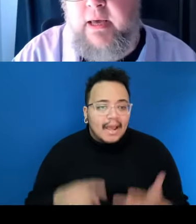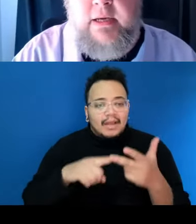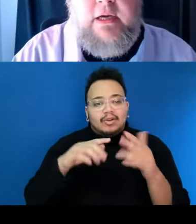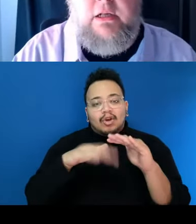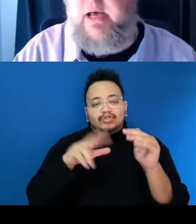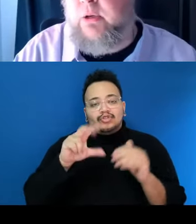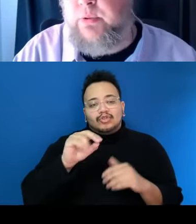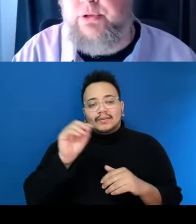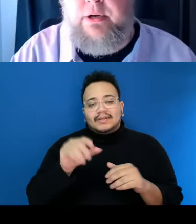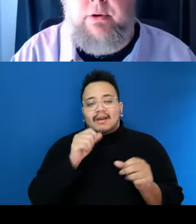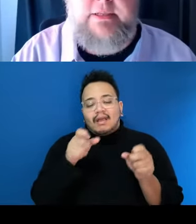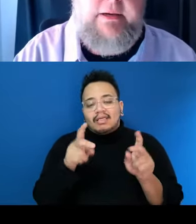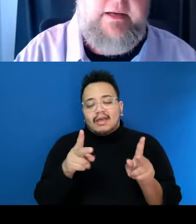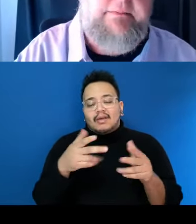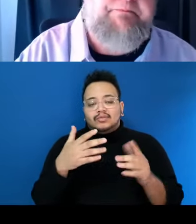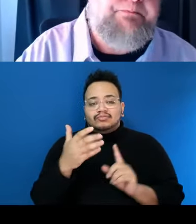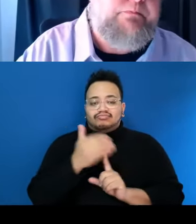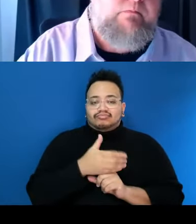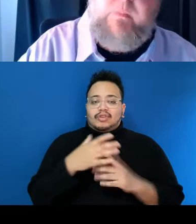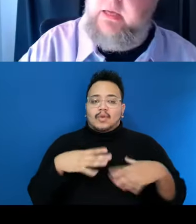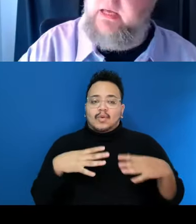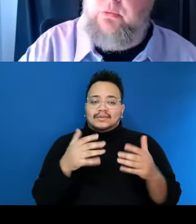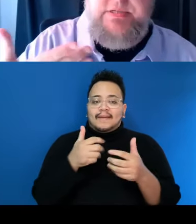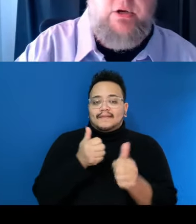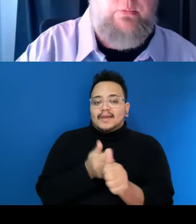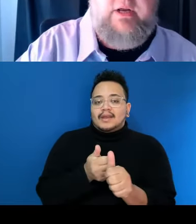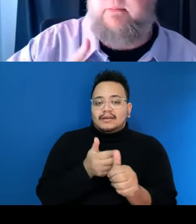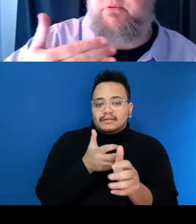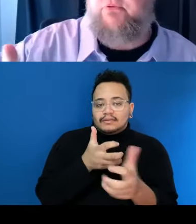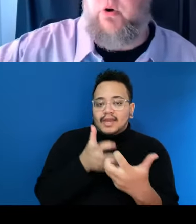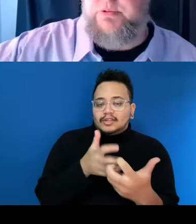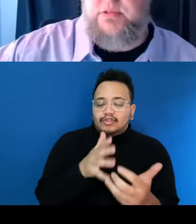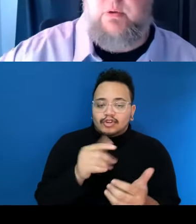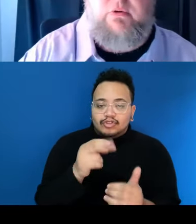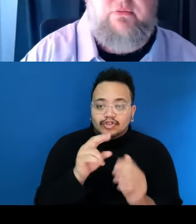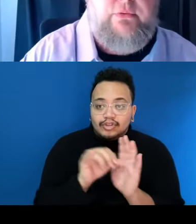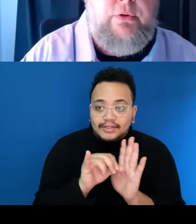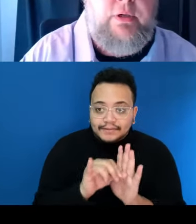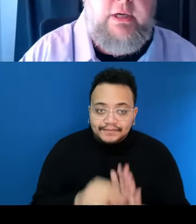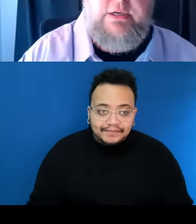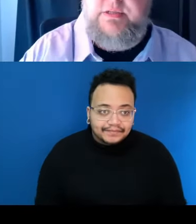that align with their gender identity. And Loree's gonna read a couple of quotes as we move through,